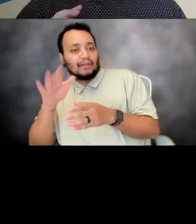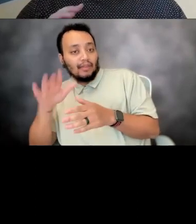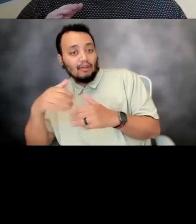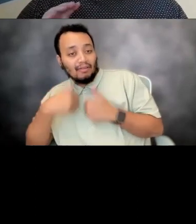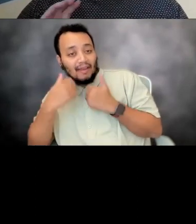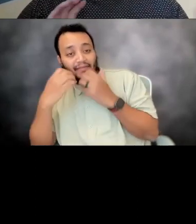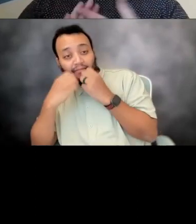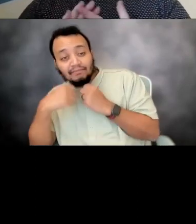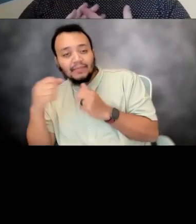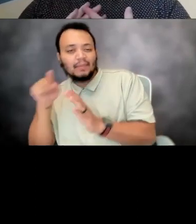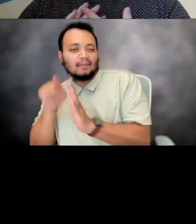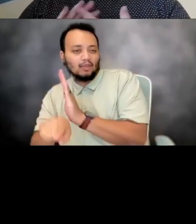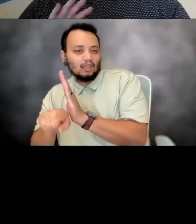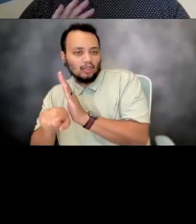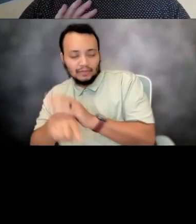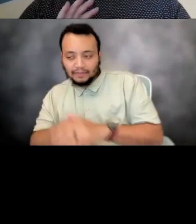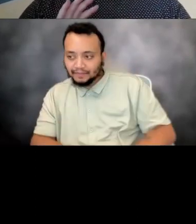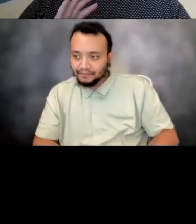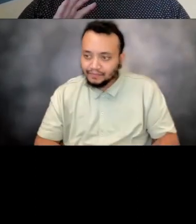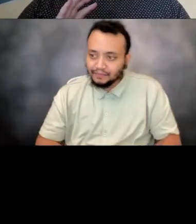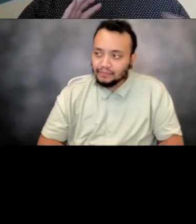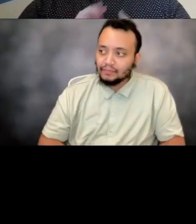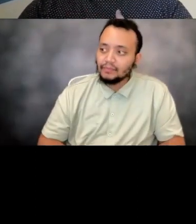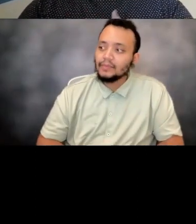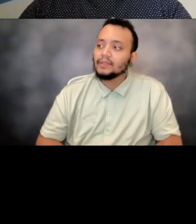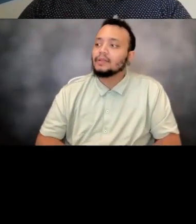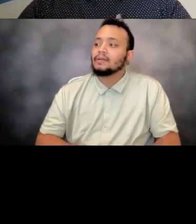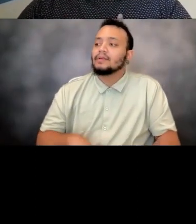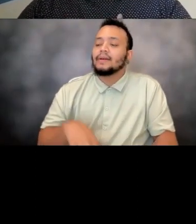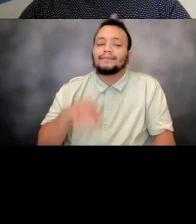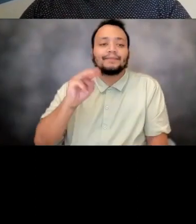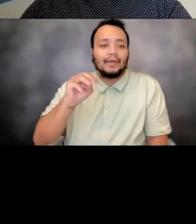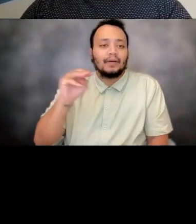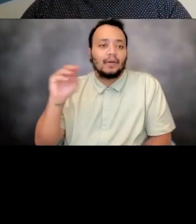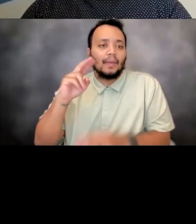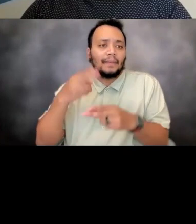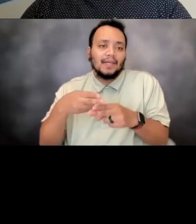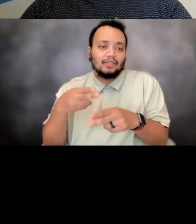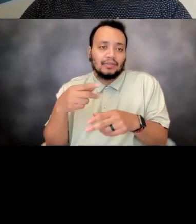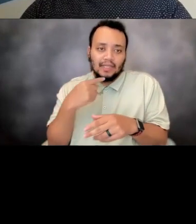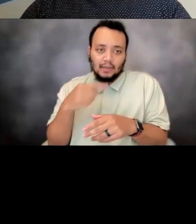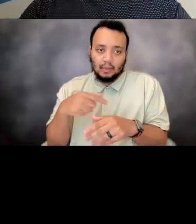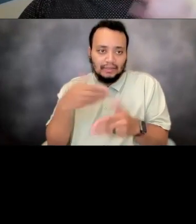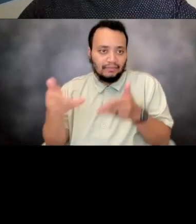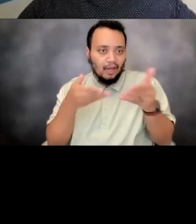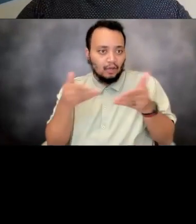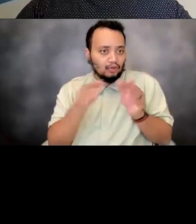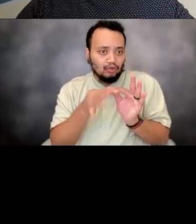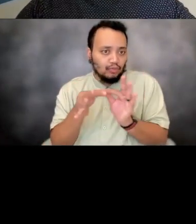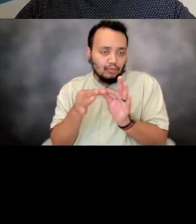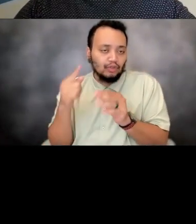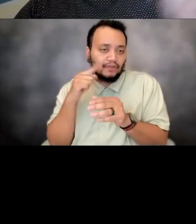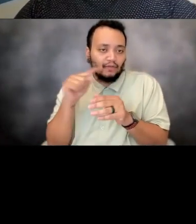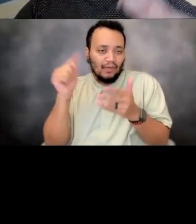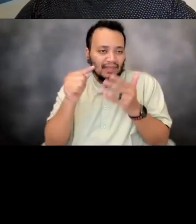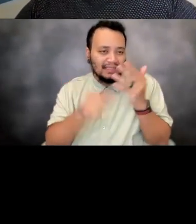We had, like michael said, interpretation at multiple sessions and within our registration, you know,